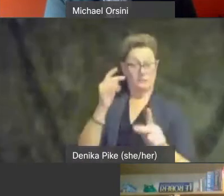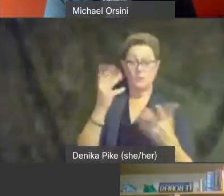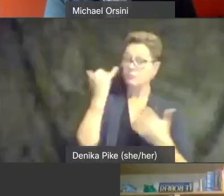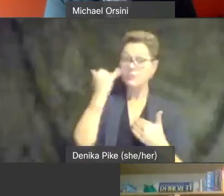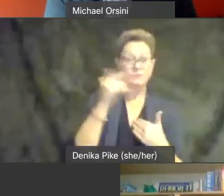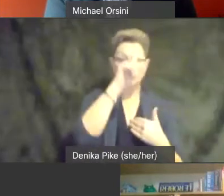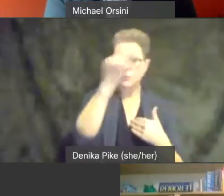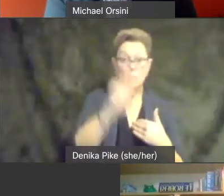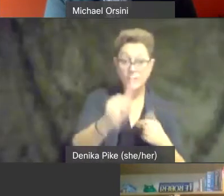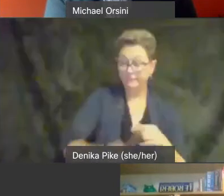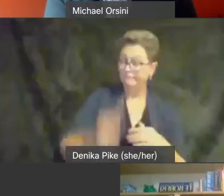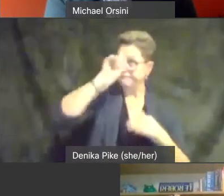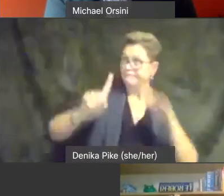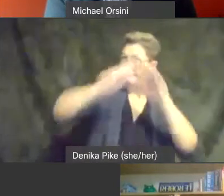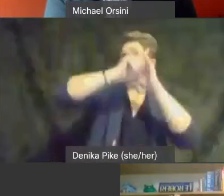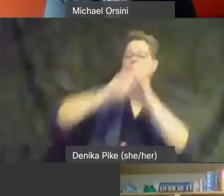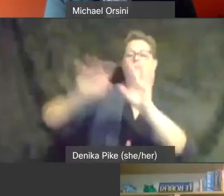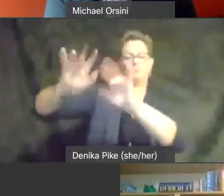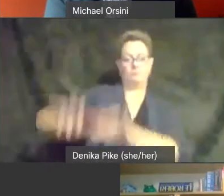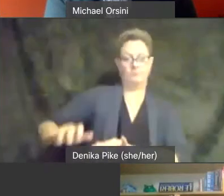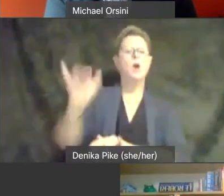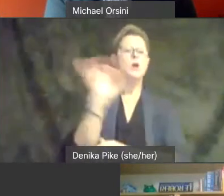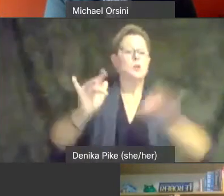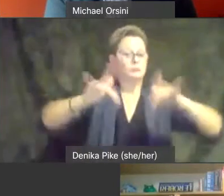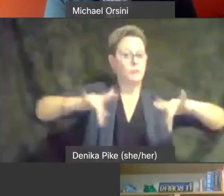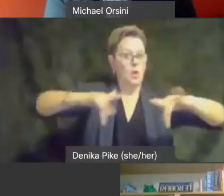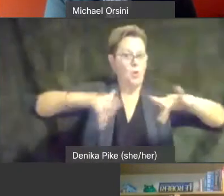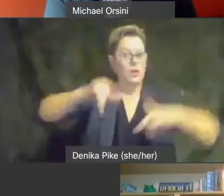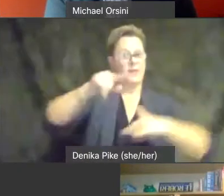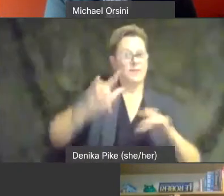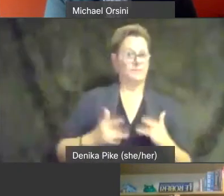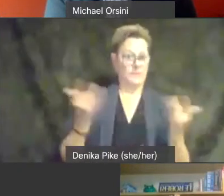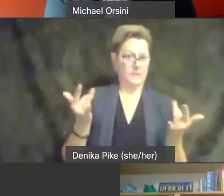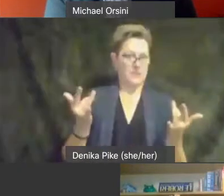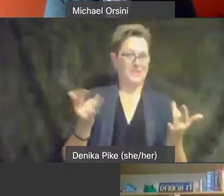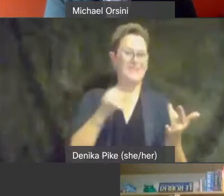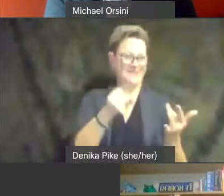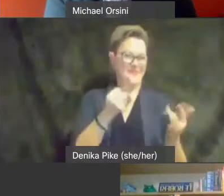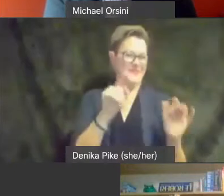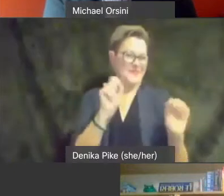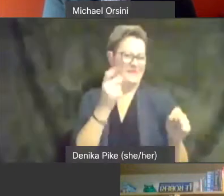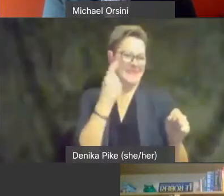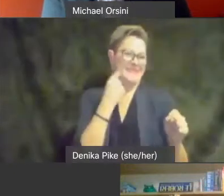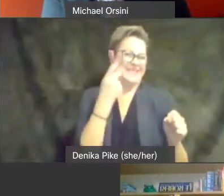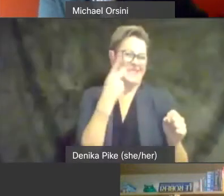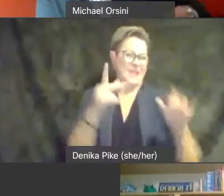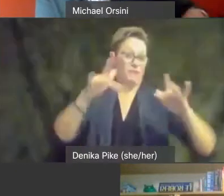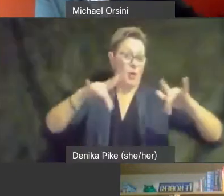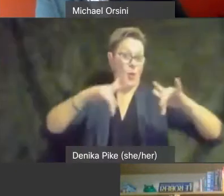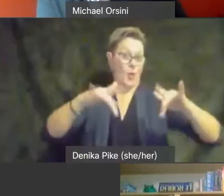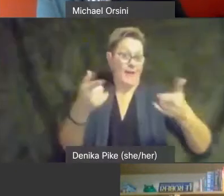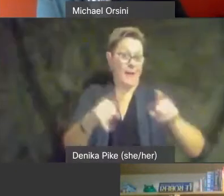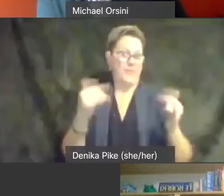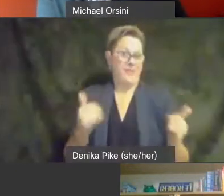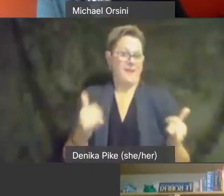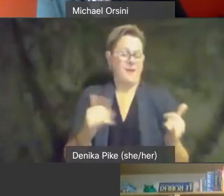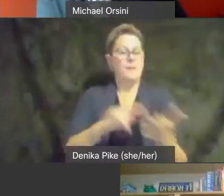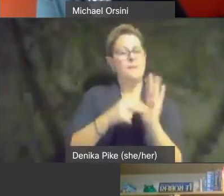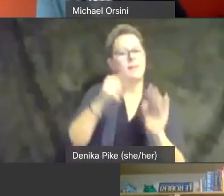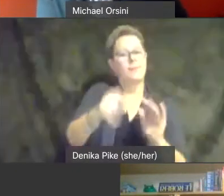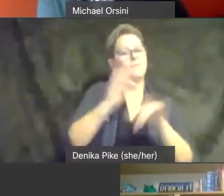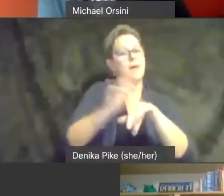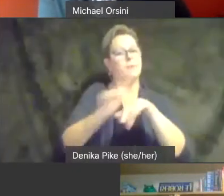In the meantime, we're also going to be recording the event and so as you may have noticed, that's just connected now. And the event will be available later for you to watch after it's over.